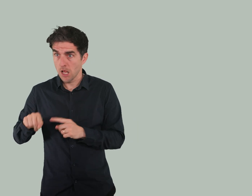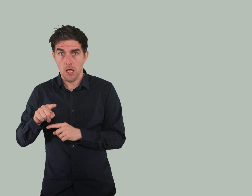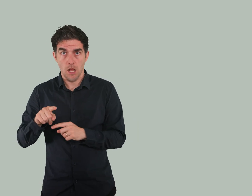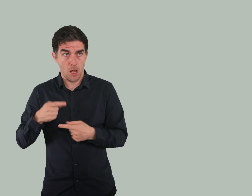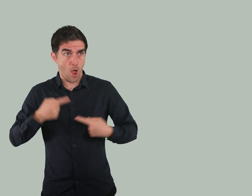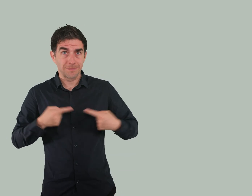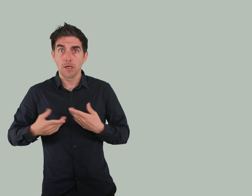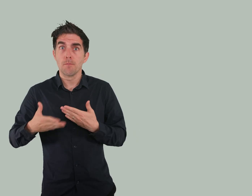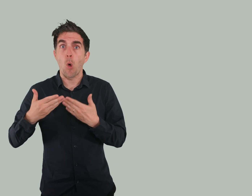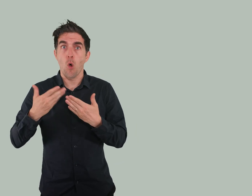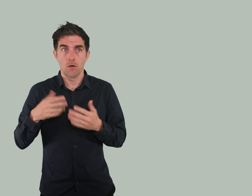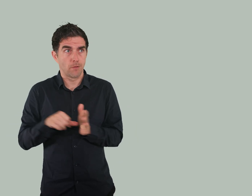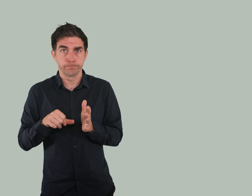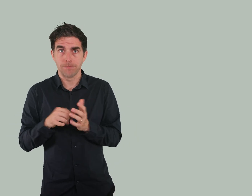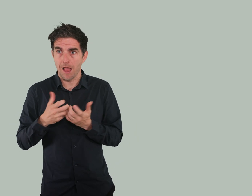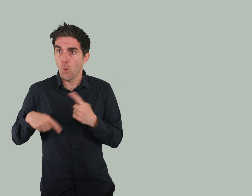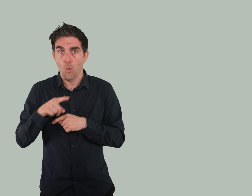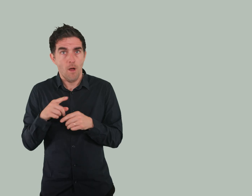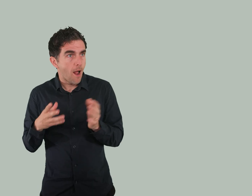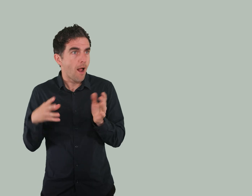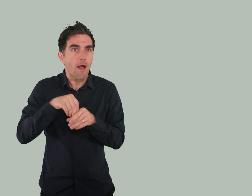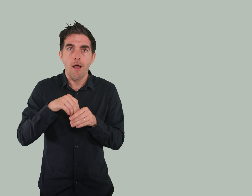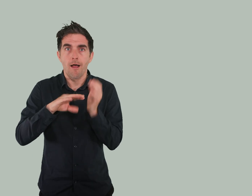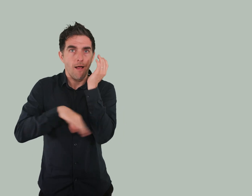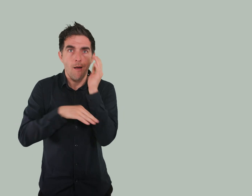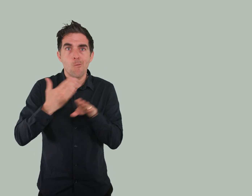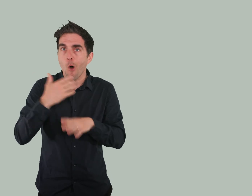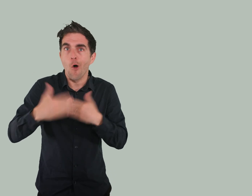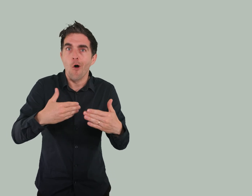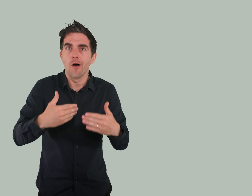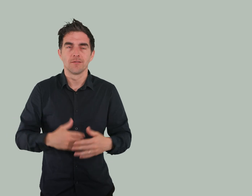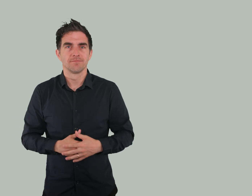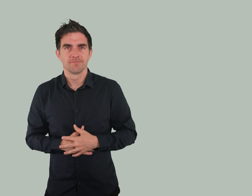compete for other jobs, and the competition for entry-level work becomes more intense.